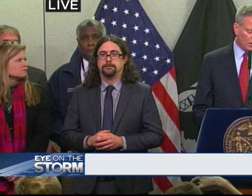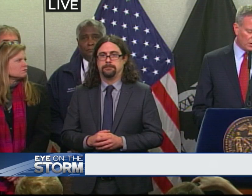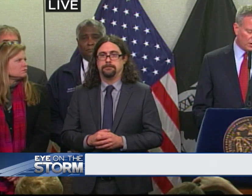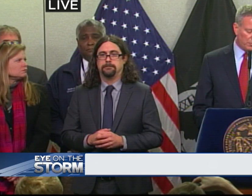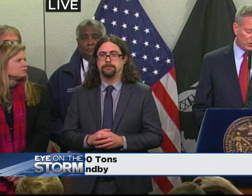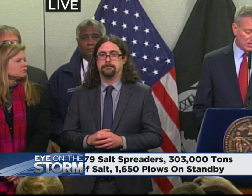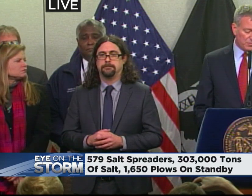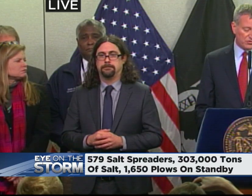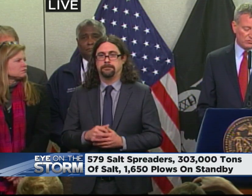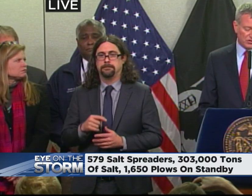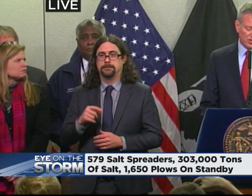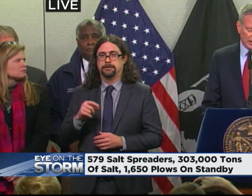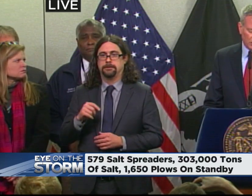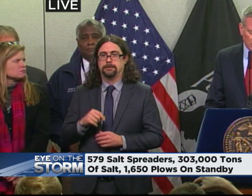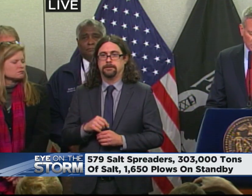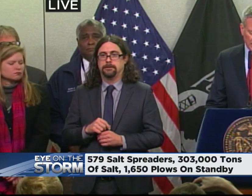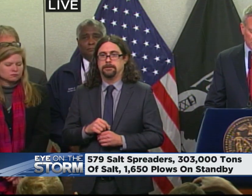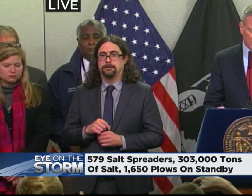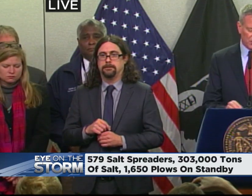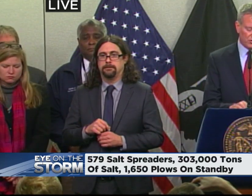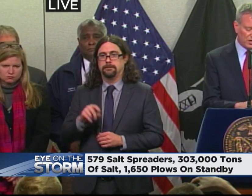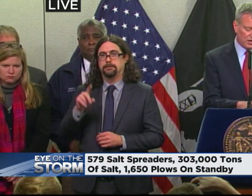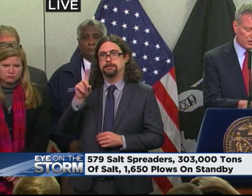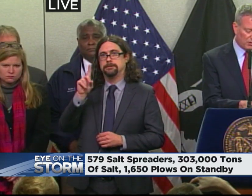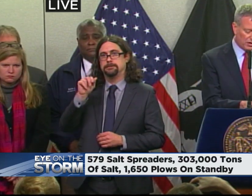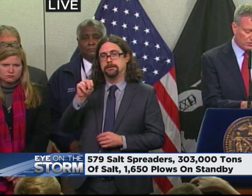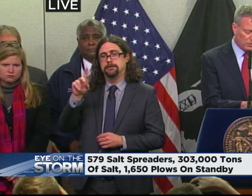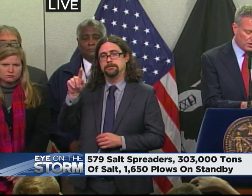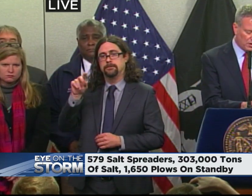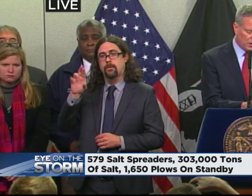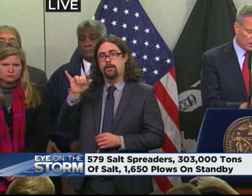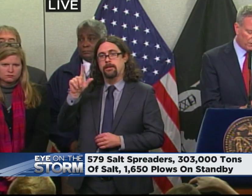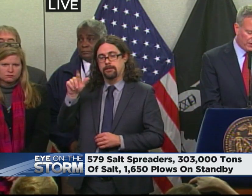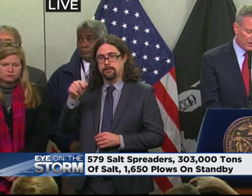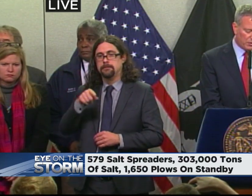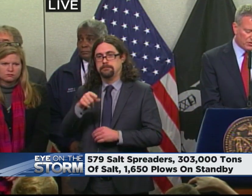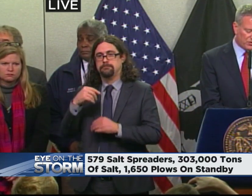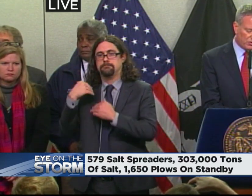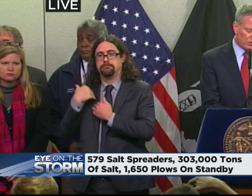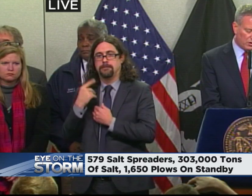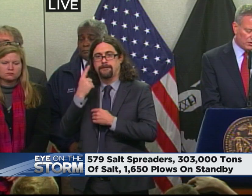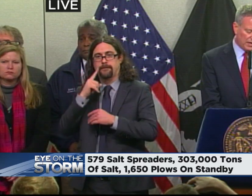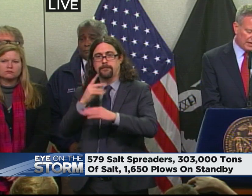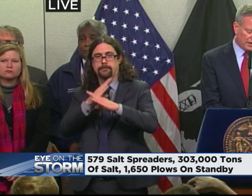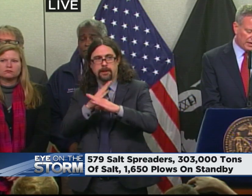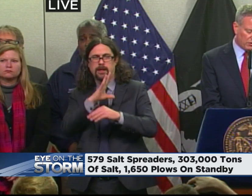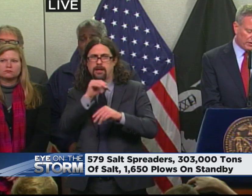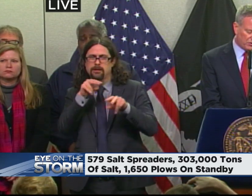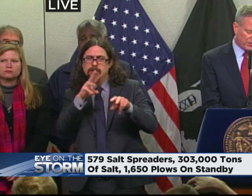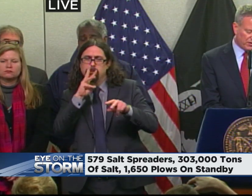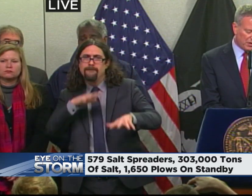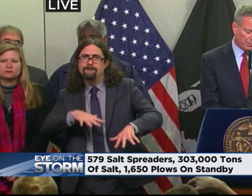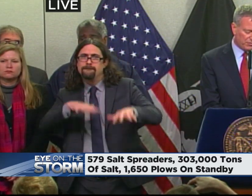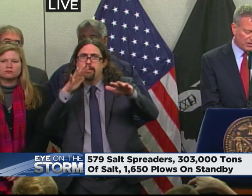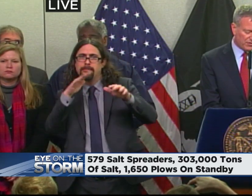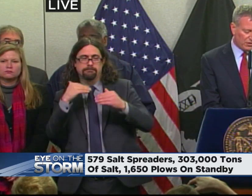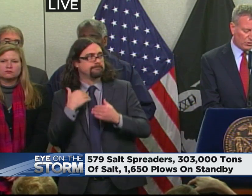DIRECTOR FOR CLIMATE POLICY AND PROGRAMS, DAN, WHO IS HERE TO TALK ABOUT THE PRECAUTIONS WE'VE TAKEN AGAINST COASTAL FLOODING.